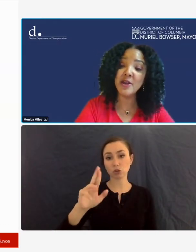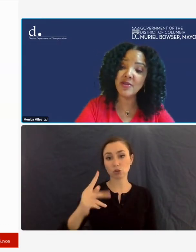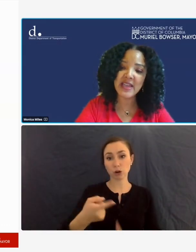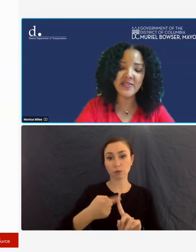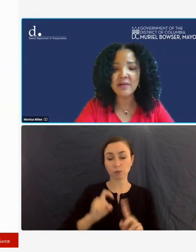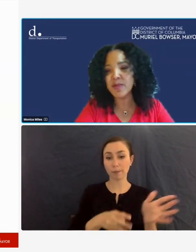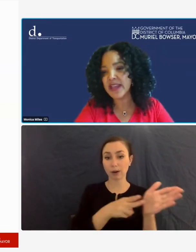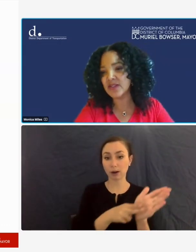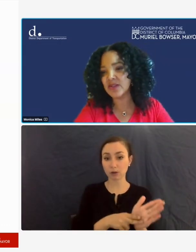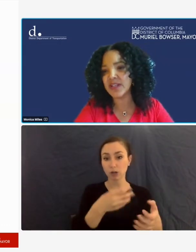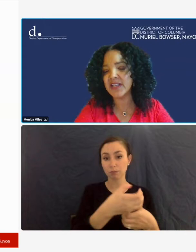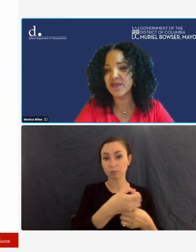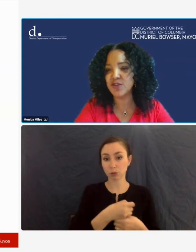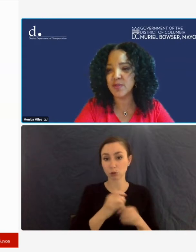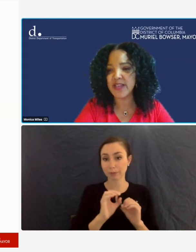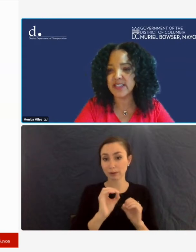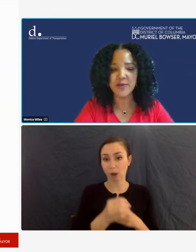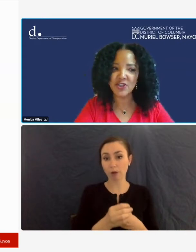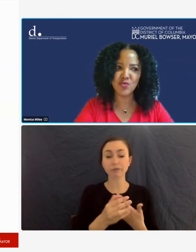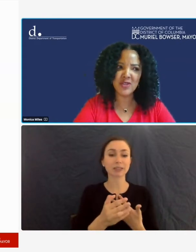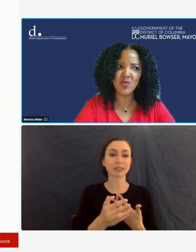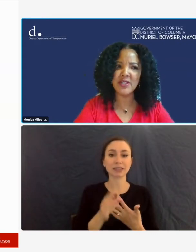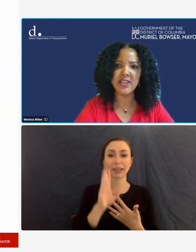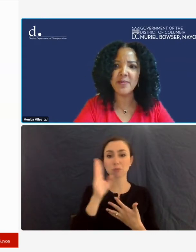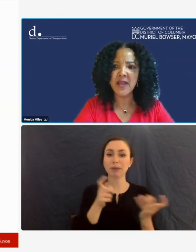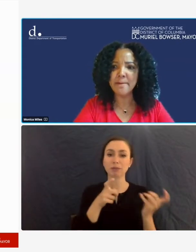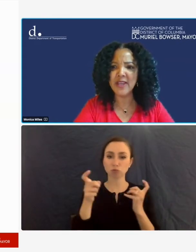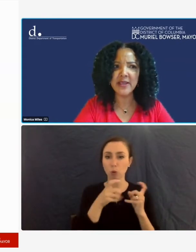and that will be handled on an individual basis because you wouldn't want to keep billing at a